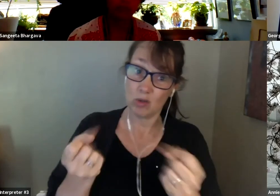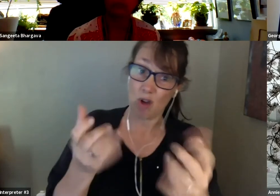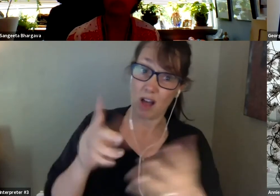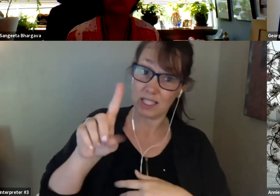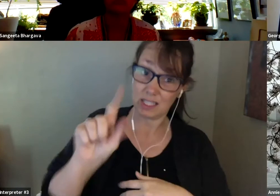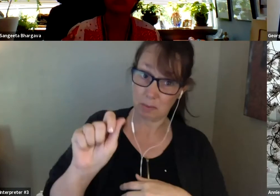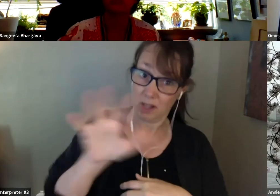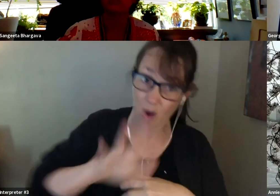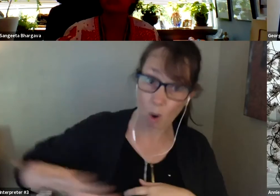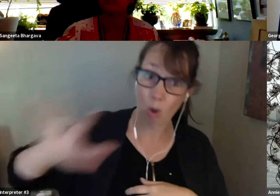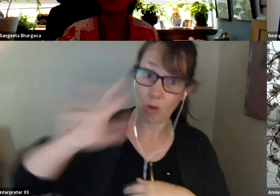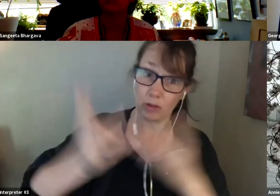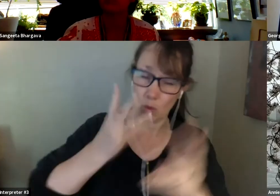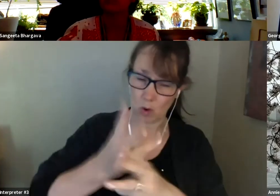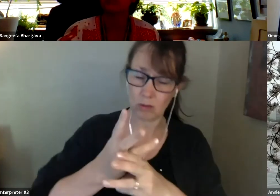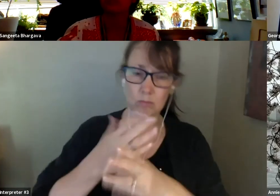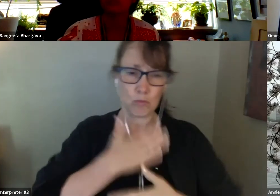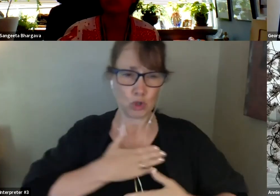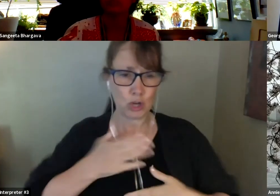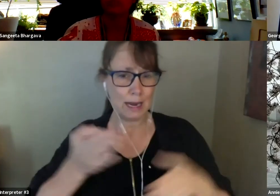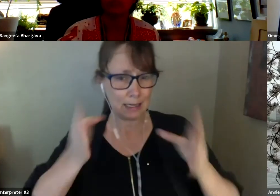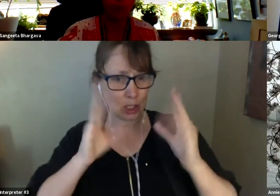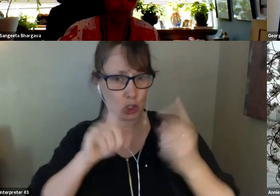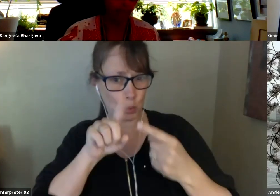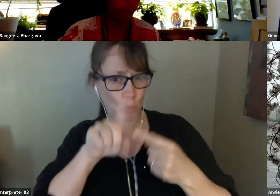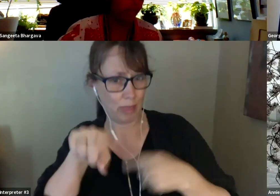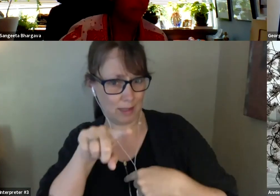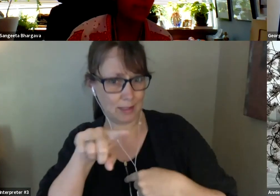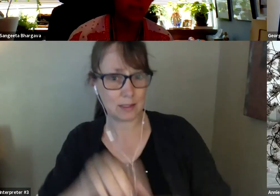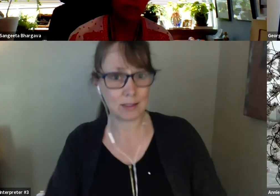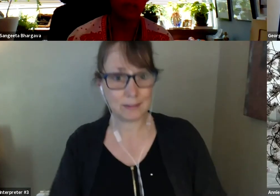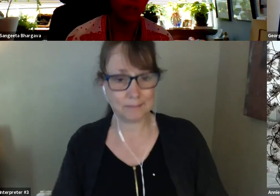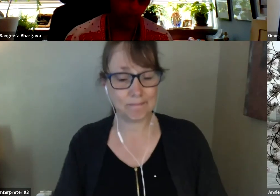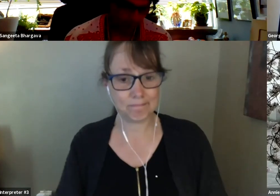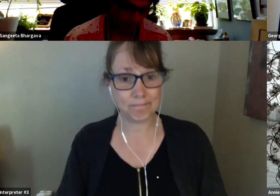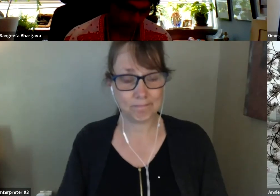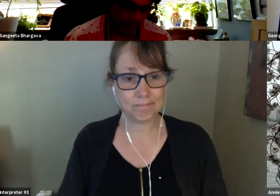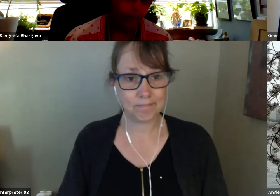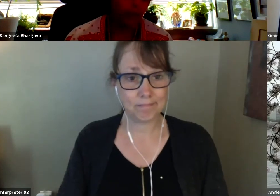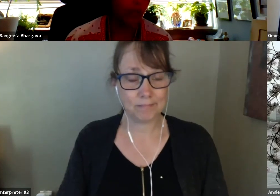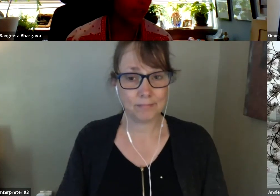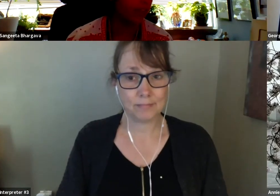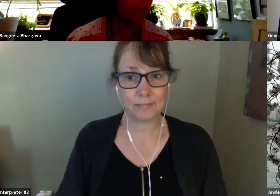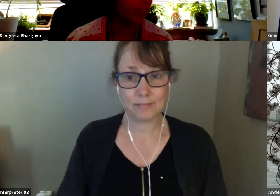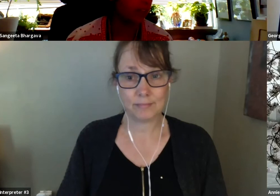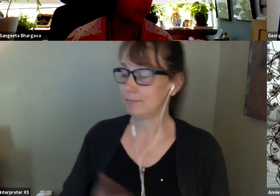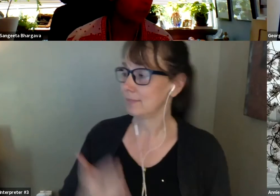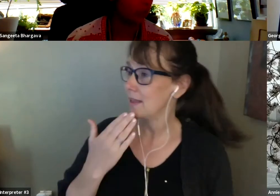attention to it. BHARGAVA: Thank you, Russ. I think that’s